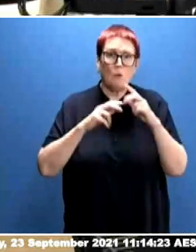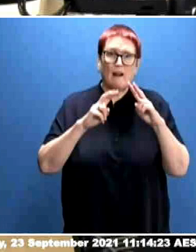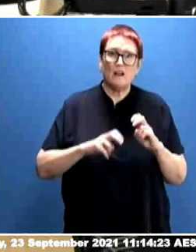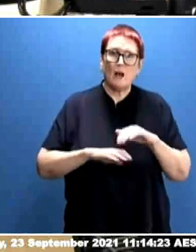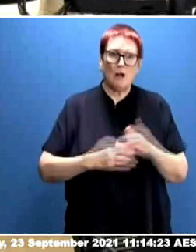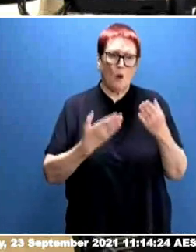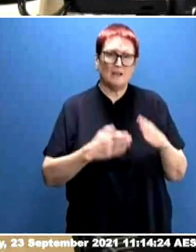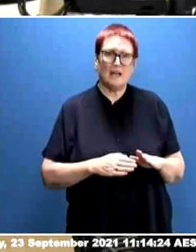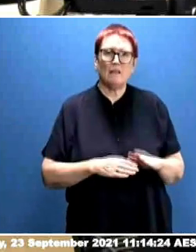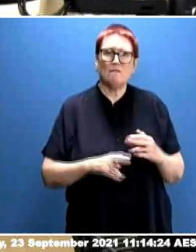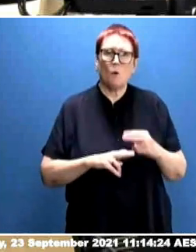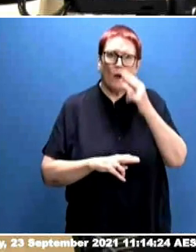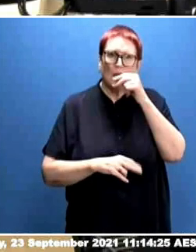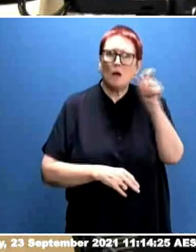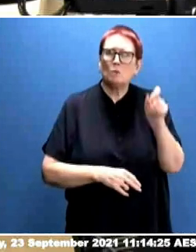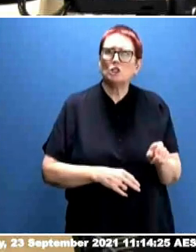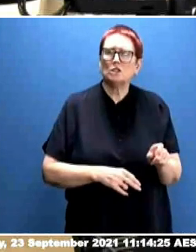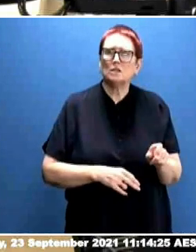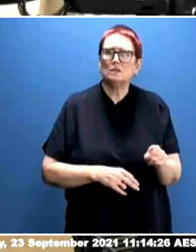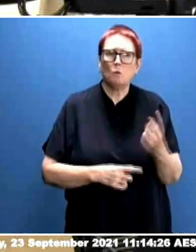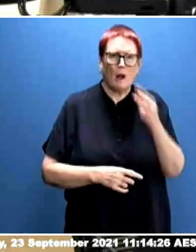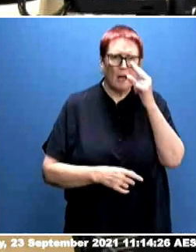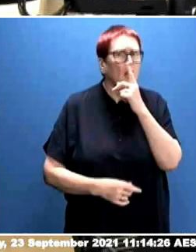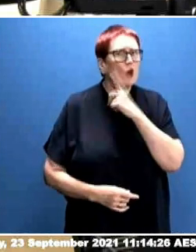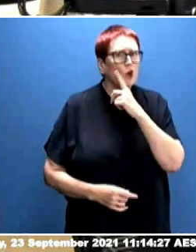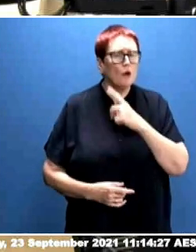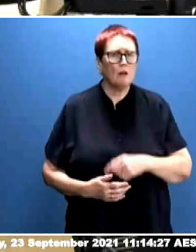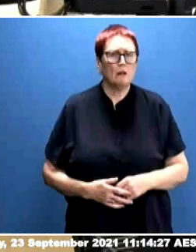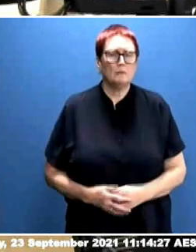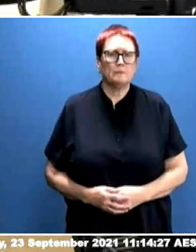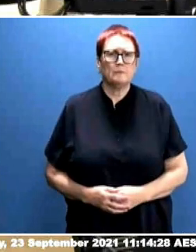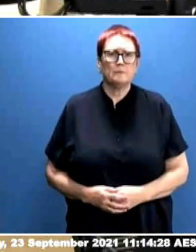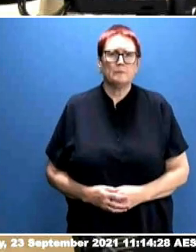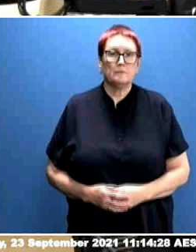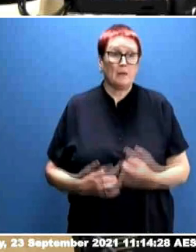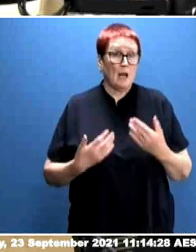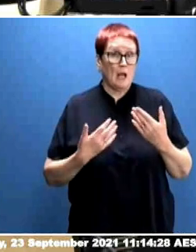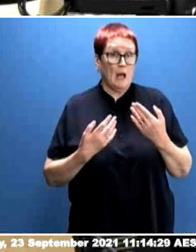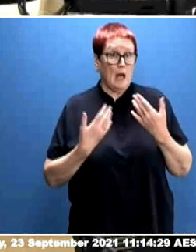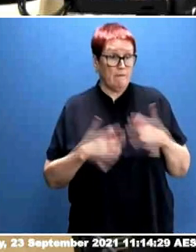in respect of a young girl, where a recommendation was made